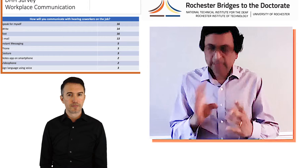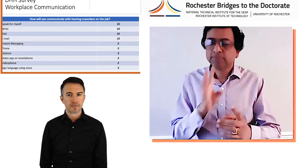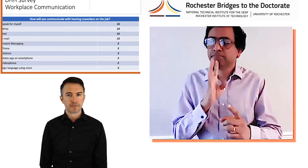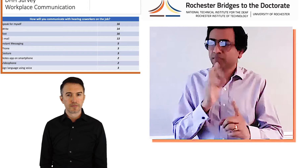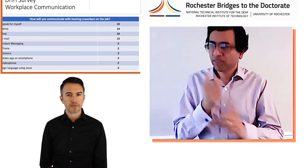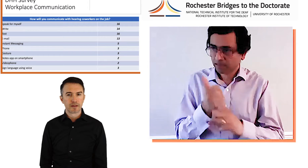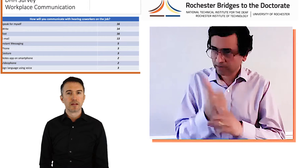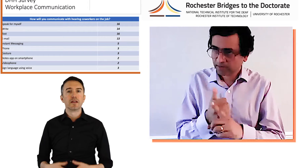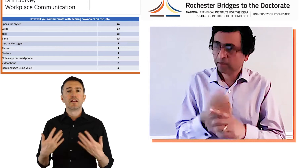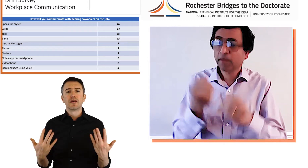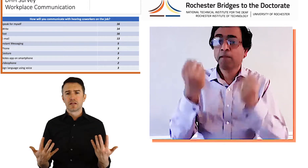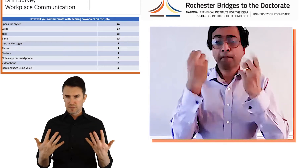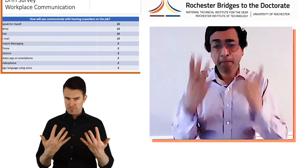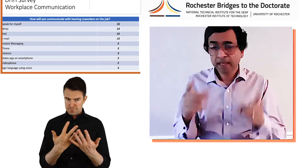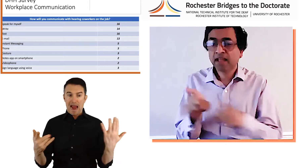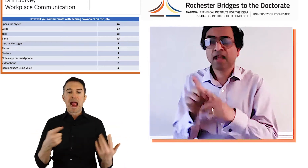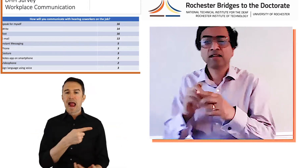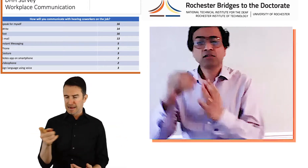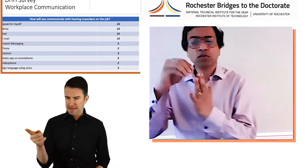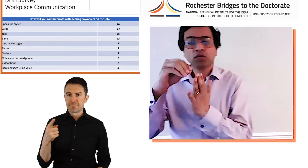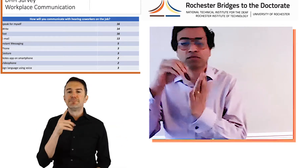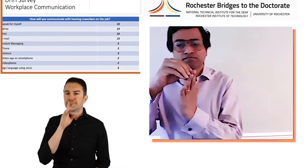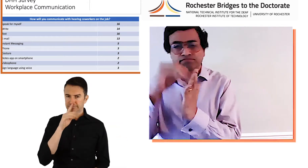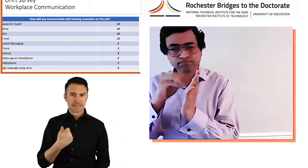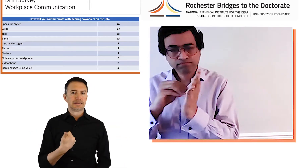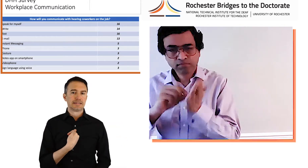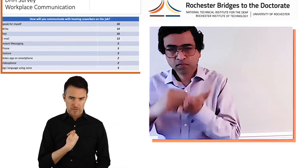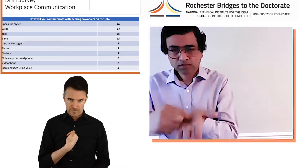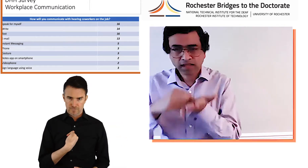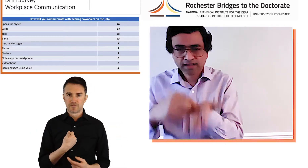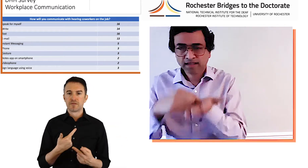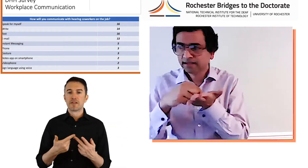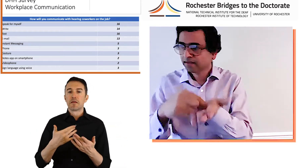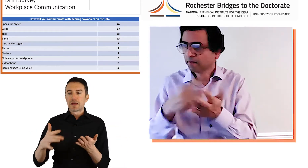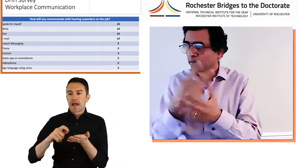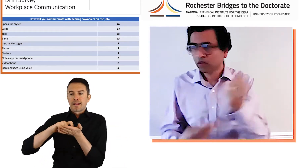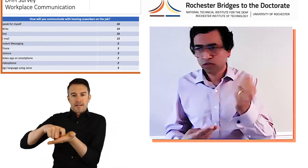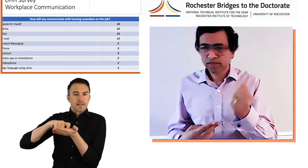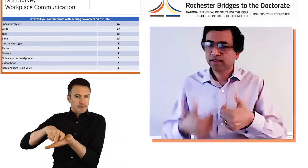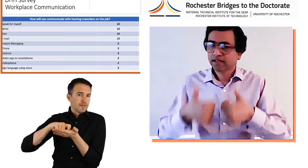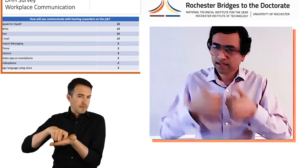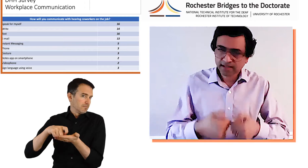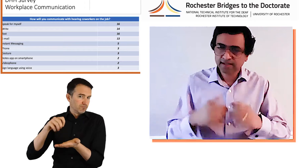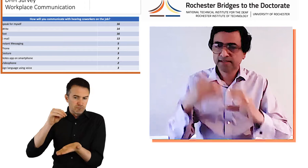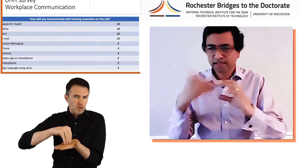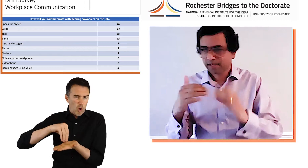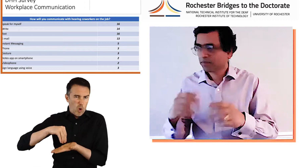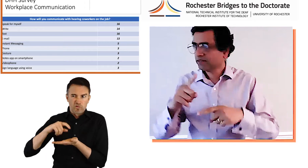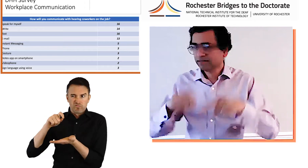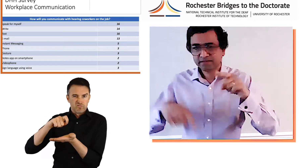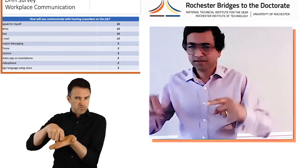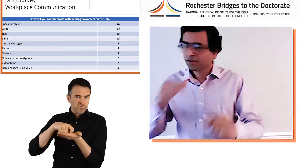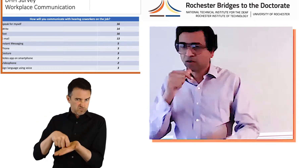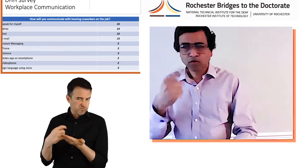Many said they speak for themselves. Many said that they use notetaking, writing back and forth or texting.